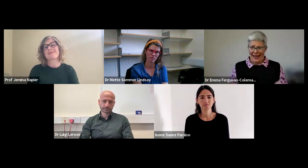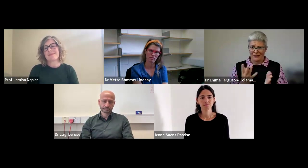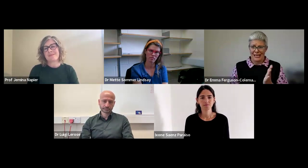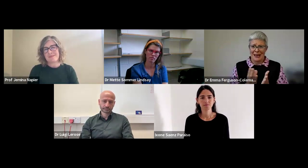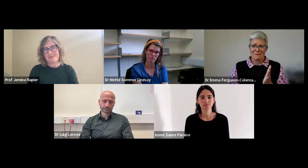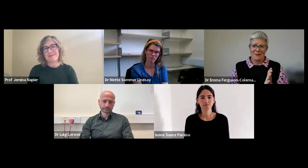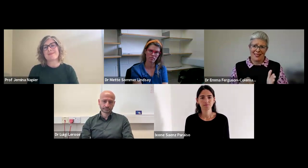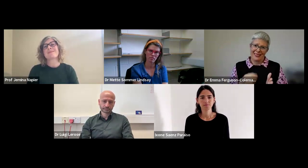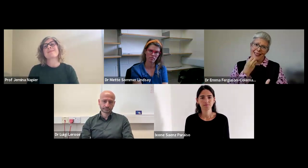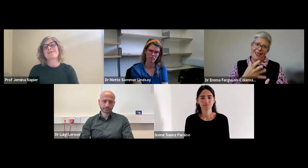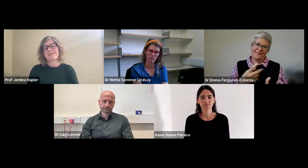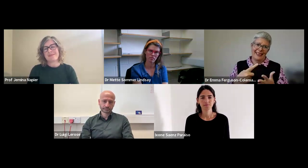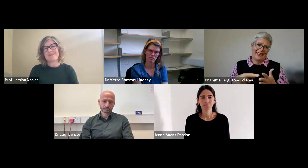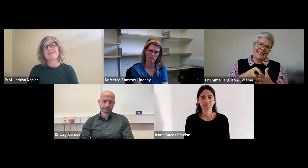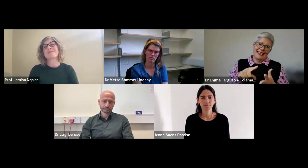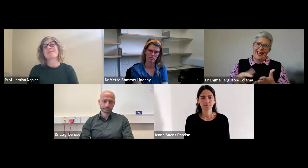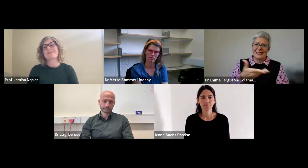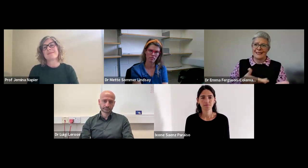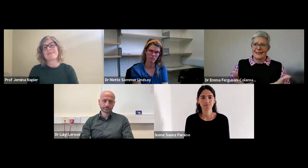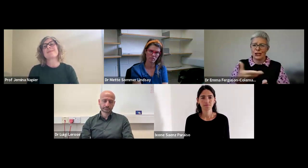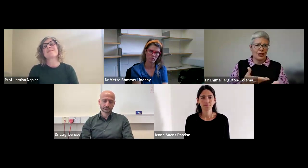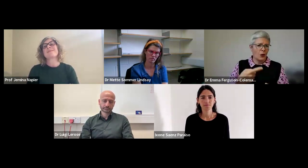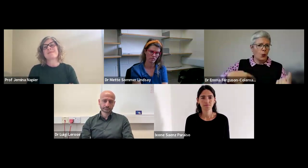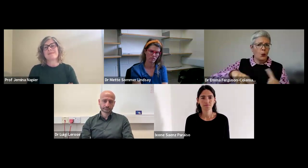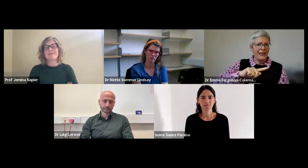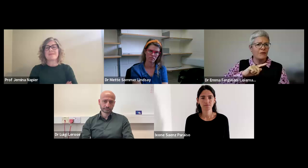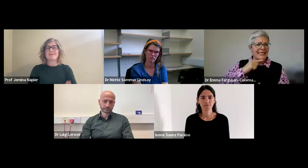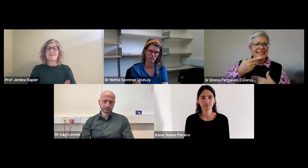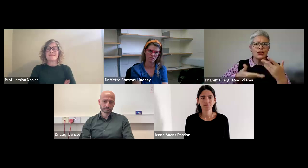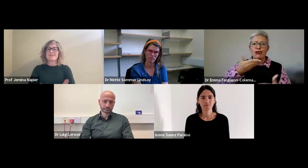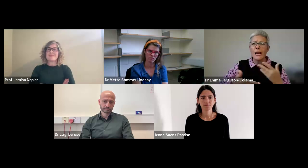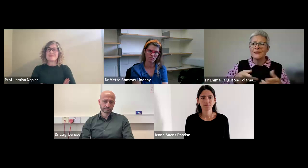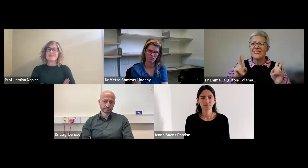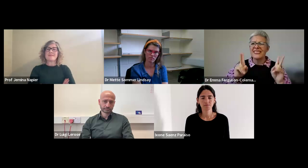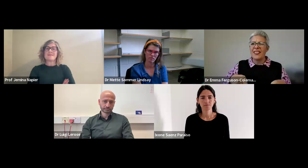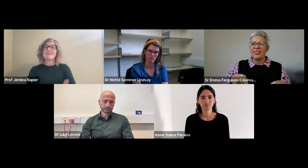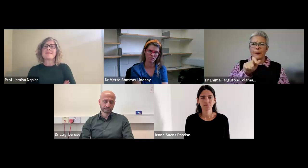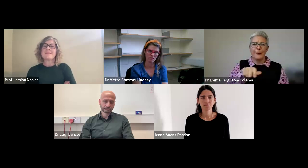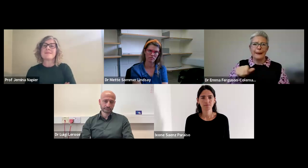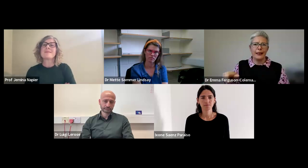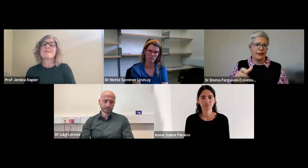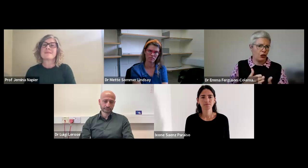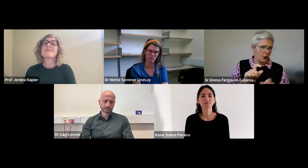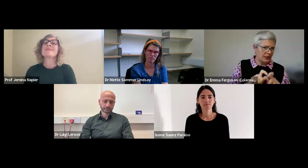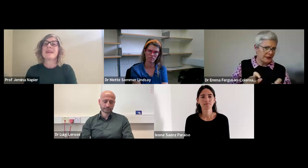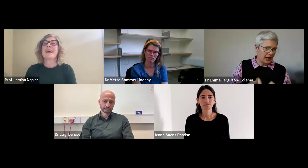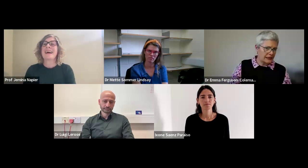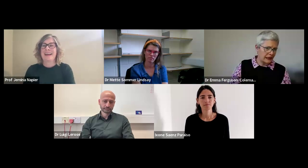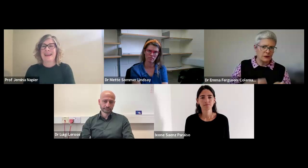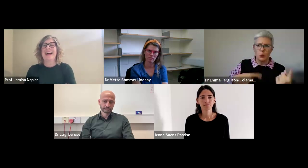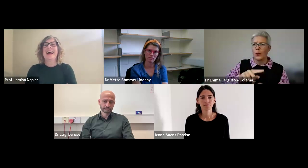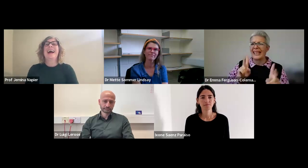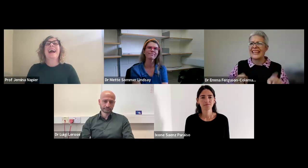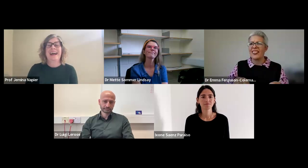English. So today for example this wonderful EDI discussion, we have been describing "death"